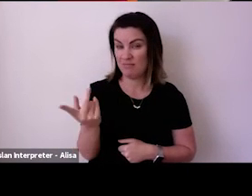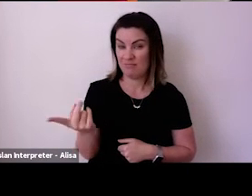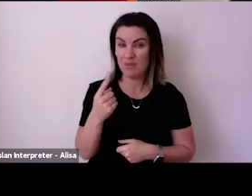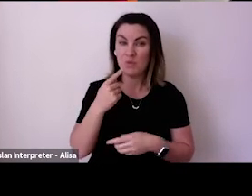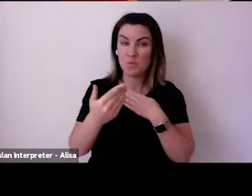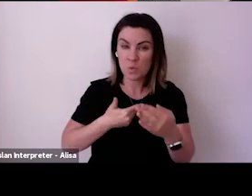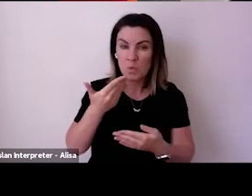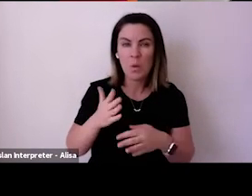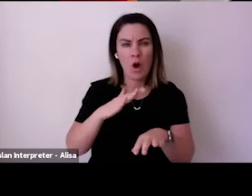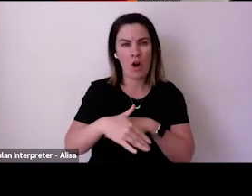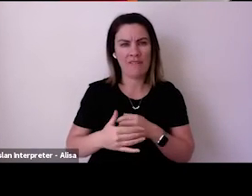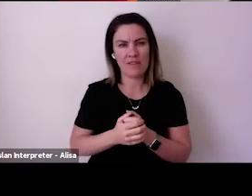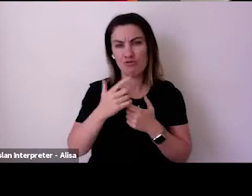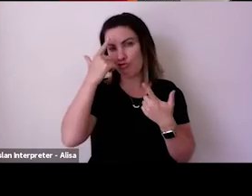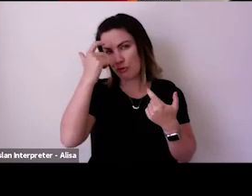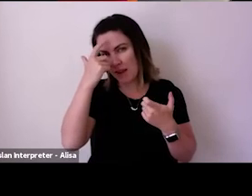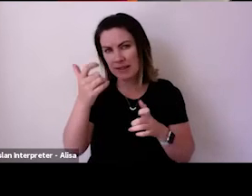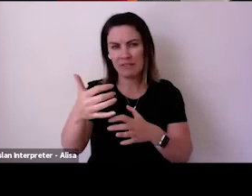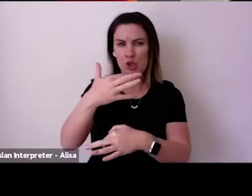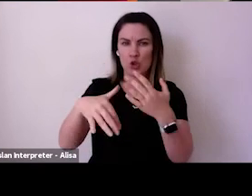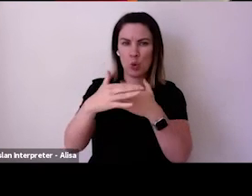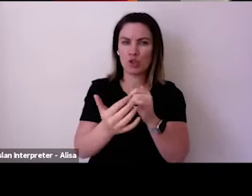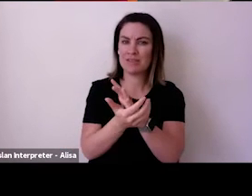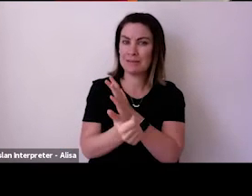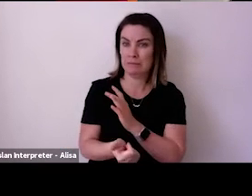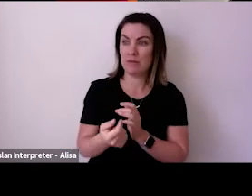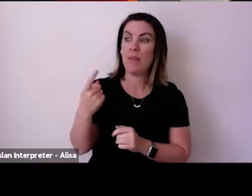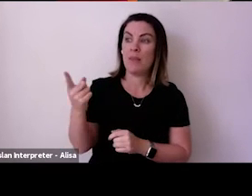like creative and social skills. This is what they want. They want transferable